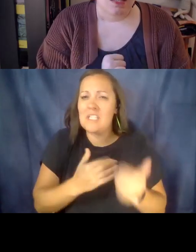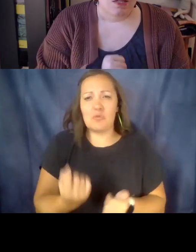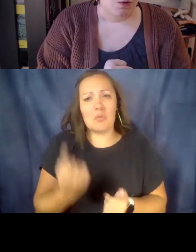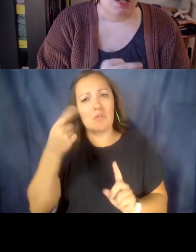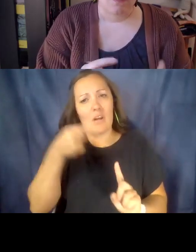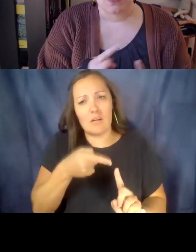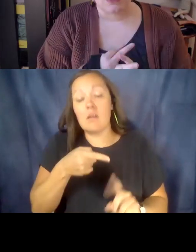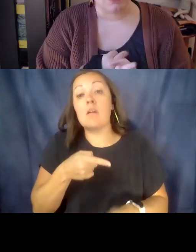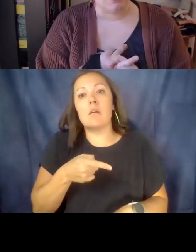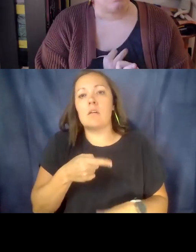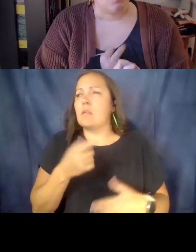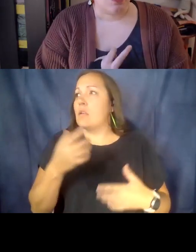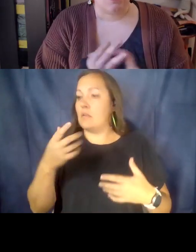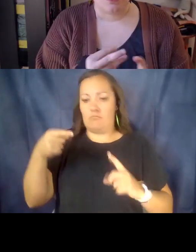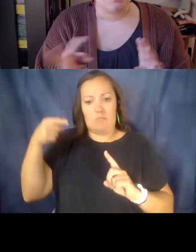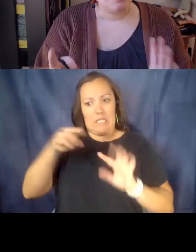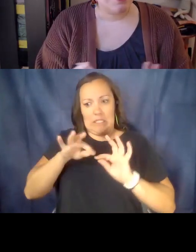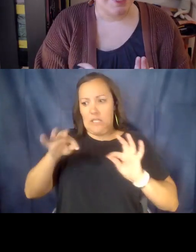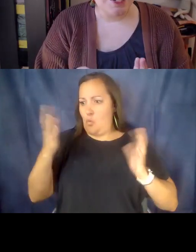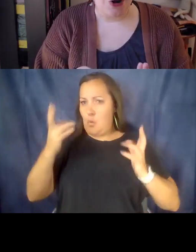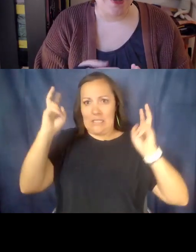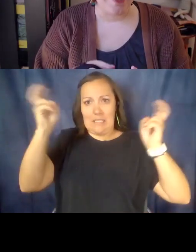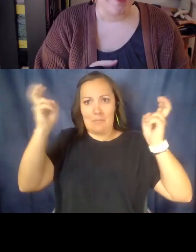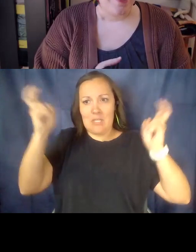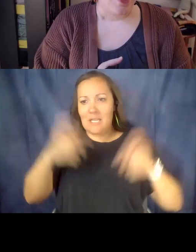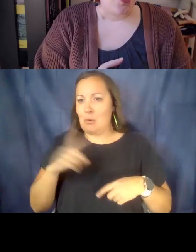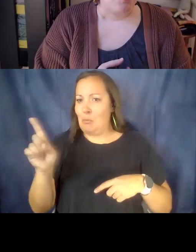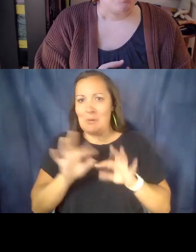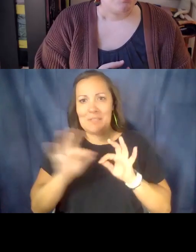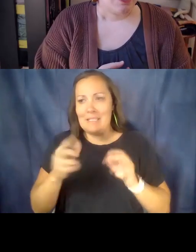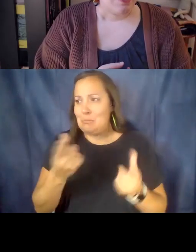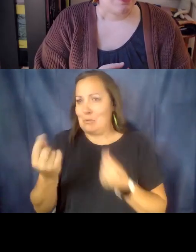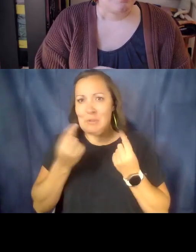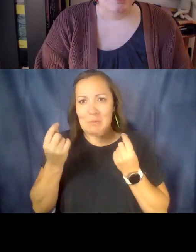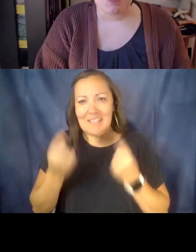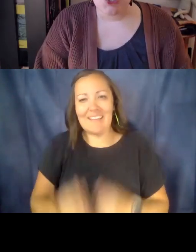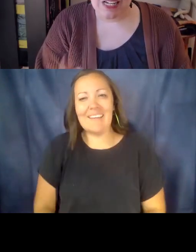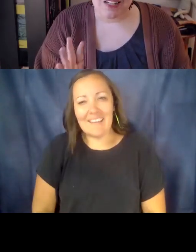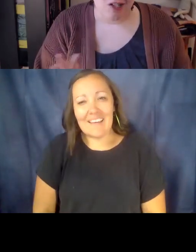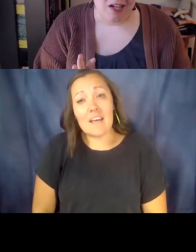the subject of the sentence? Where's the sentence going? And this can be tricky if you are not used